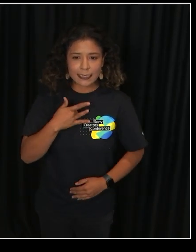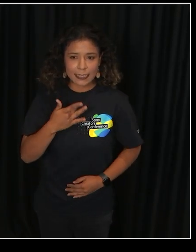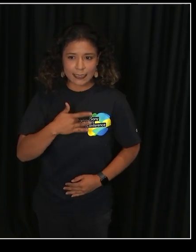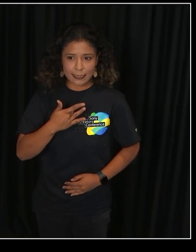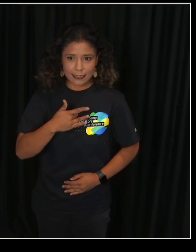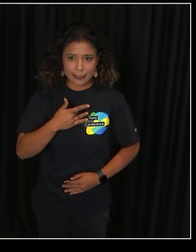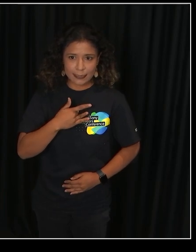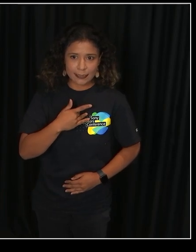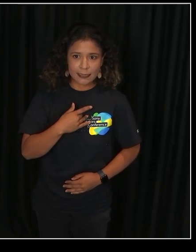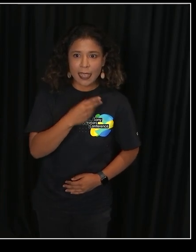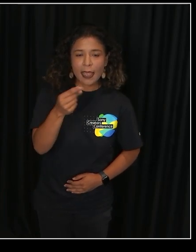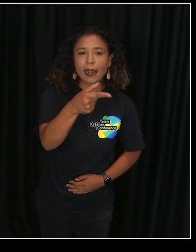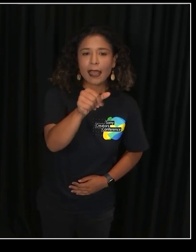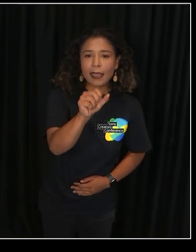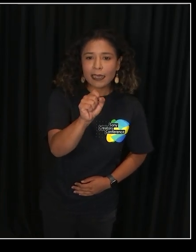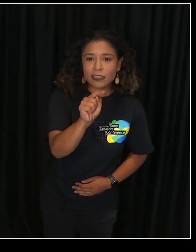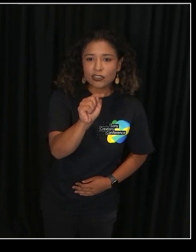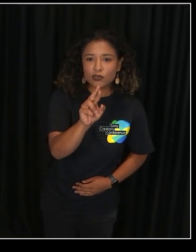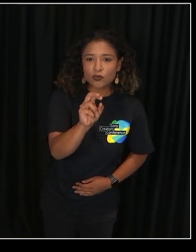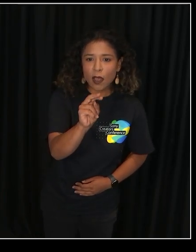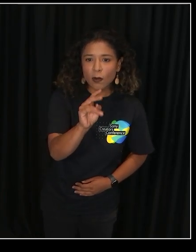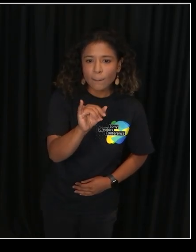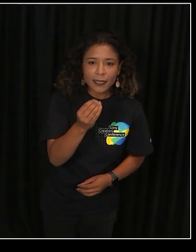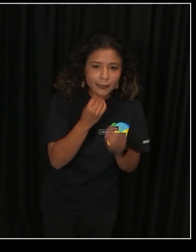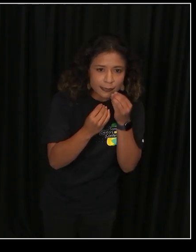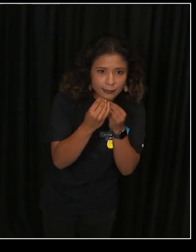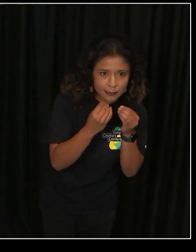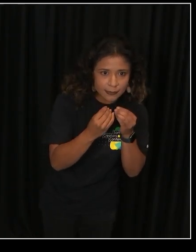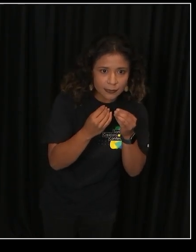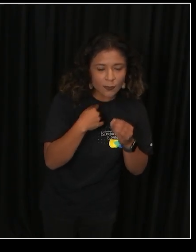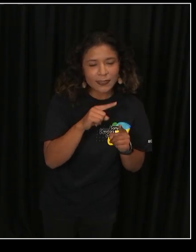and kind of holding it all together are our core flagship projects around AI ethics.